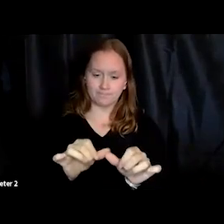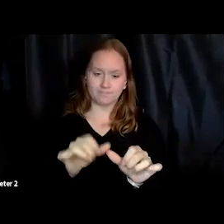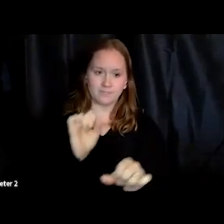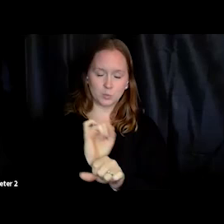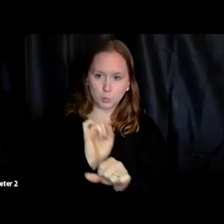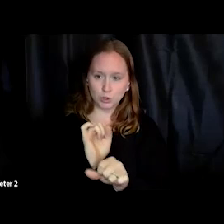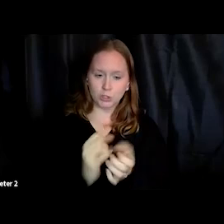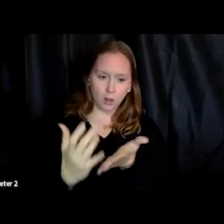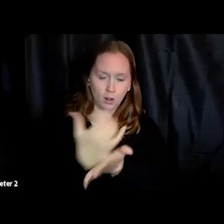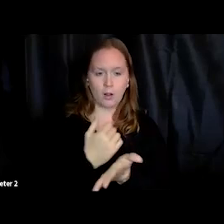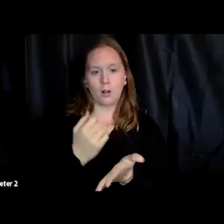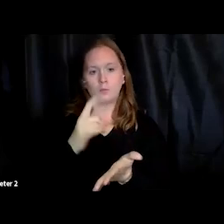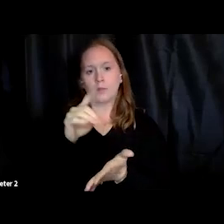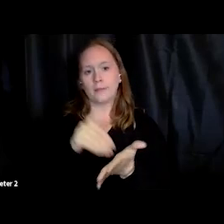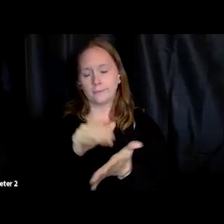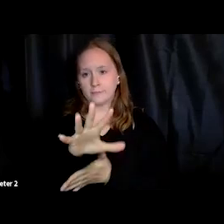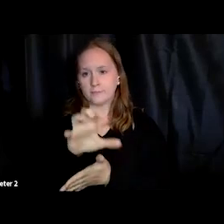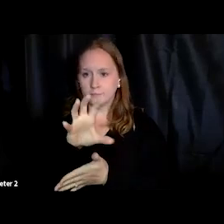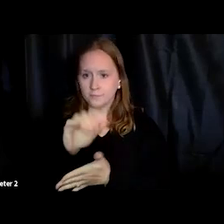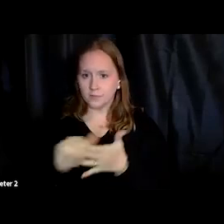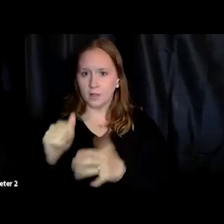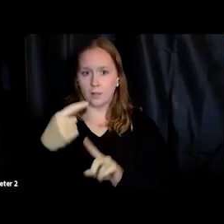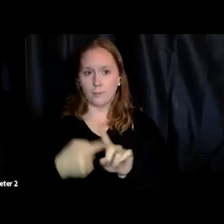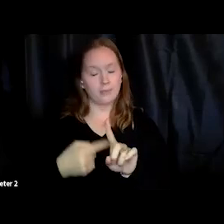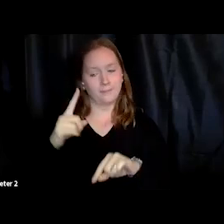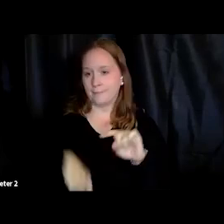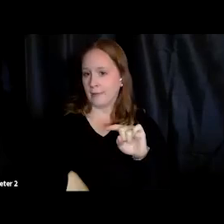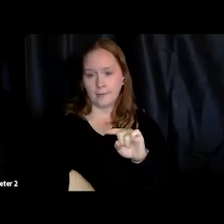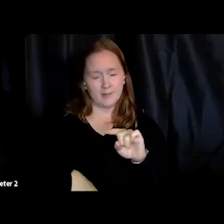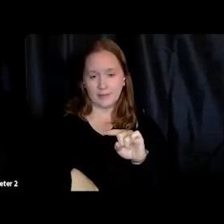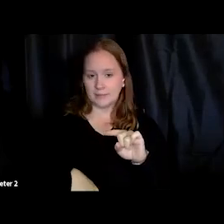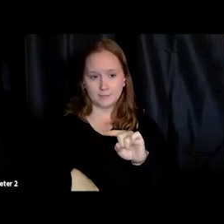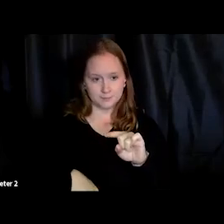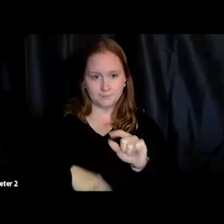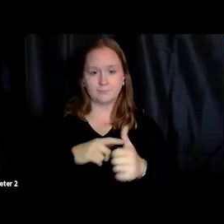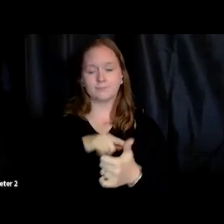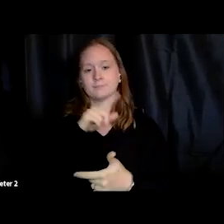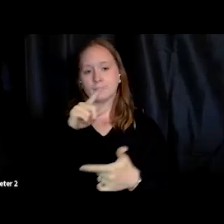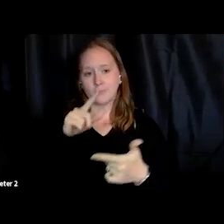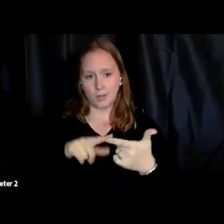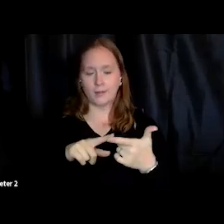and that has an impairment that can be diagnosed by a medical provider.